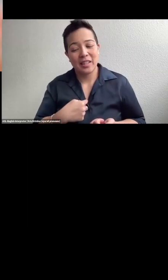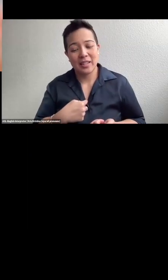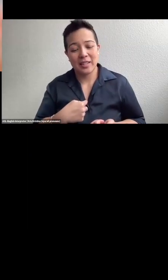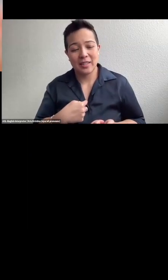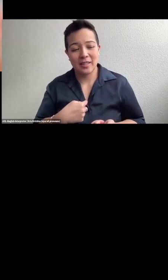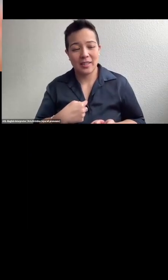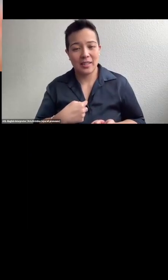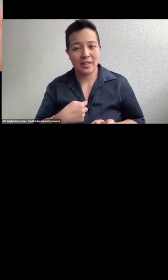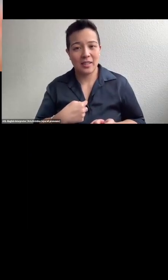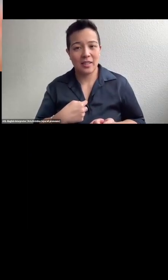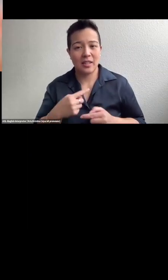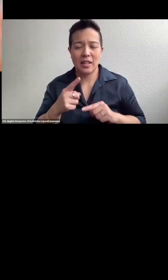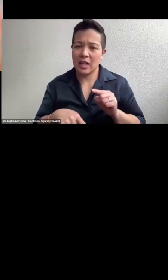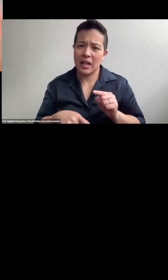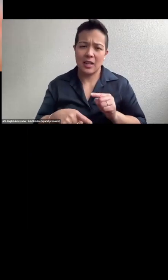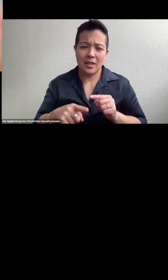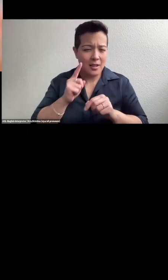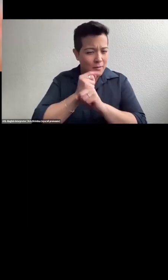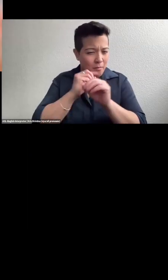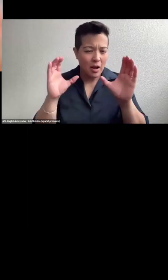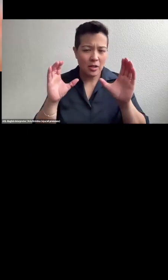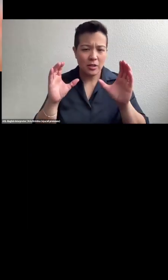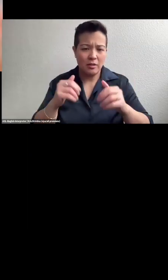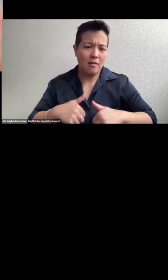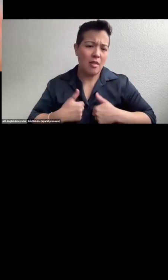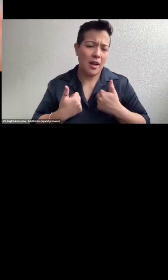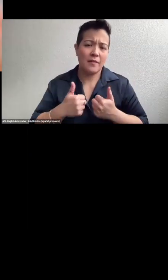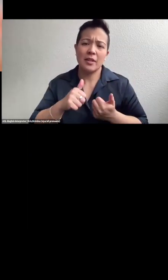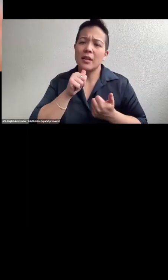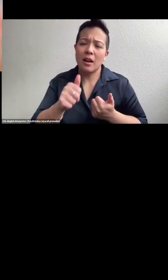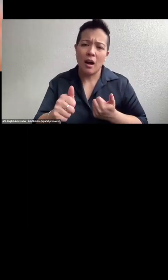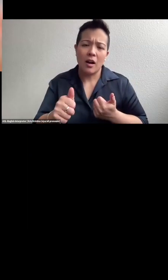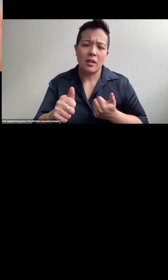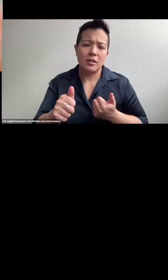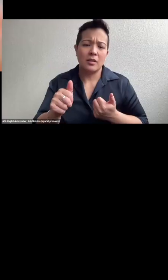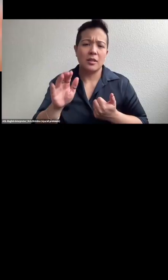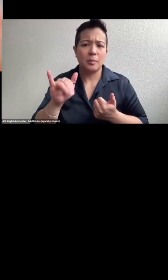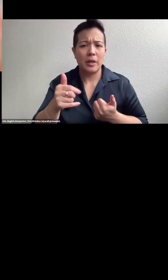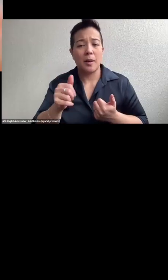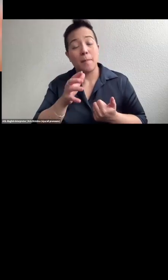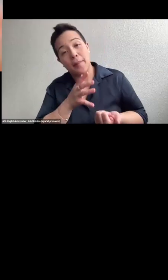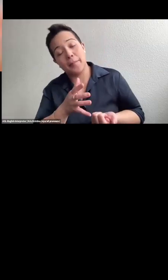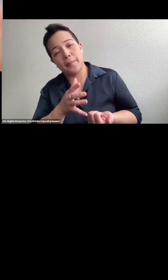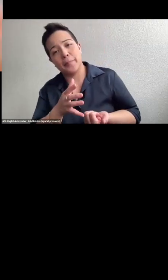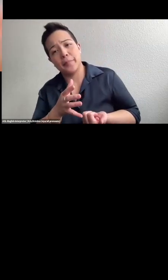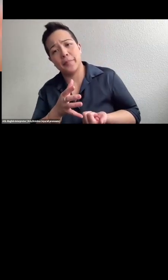can't imagine life not being a mom. I've always, like